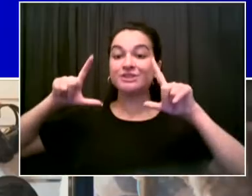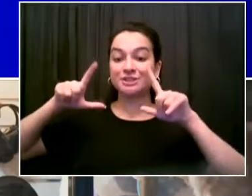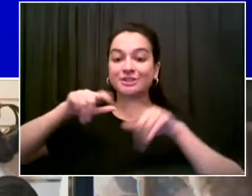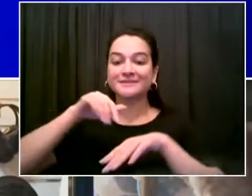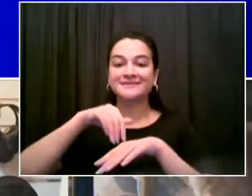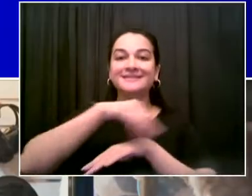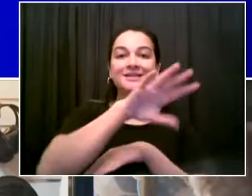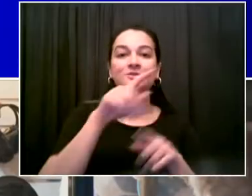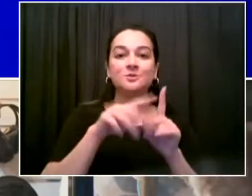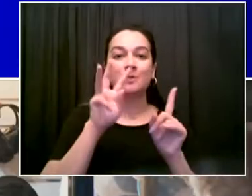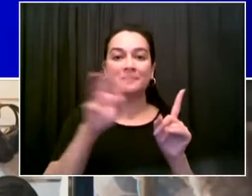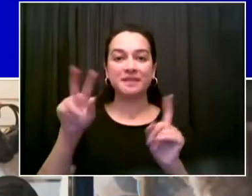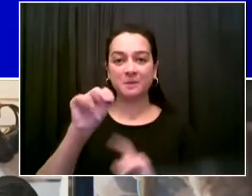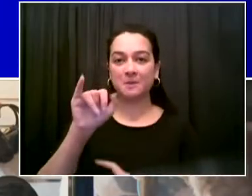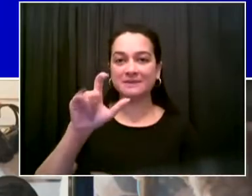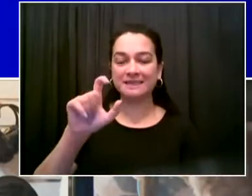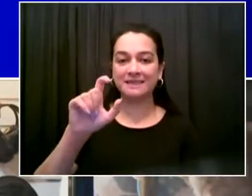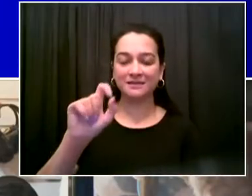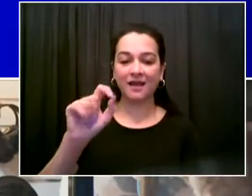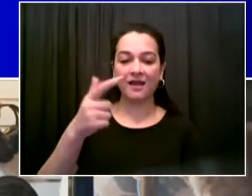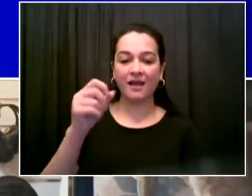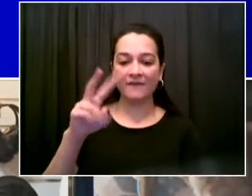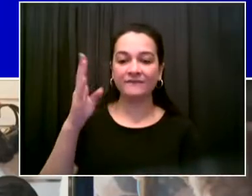YOUR FAVORITE SMALL BUSINESSES AND YOU SHOPPING THERE.